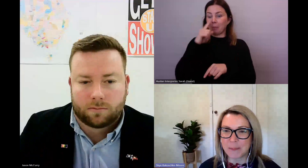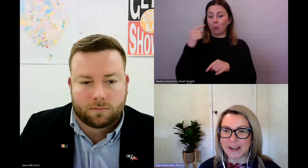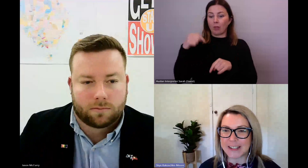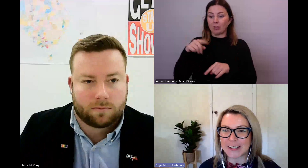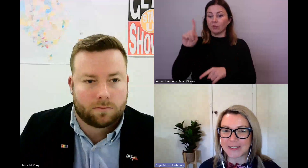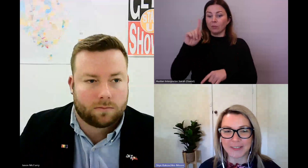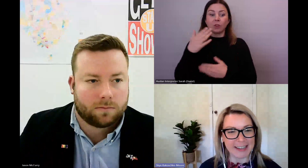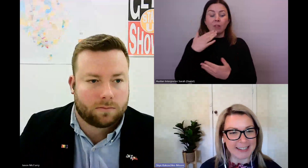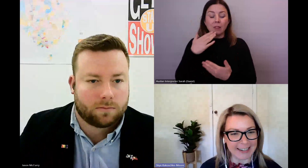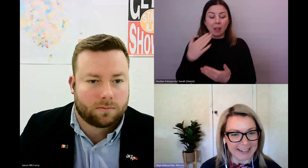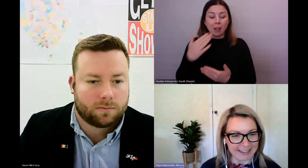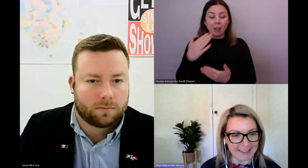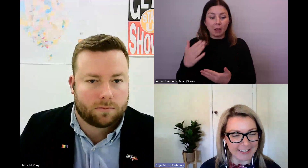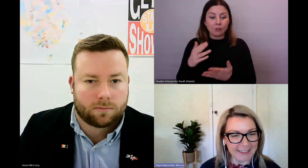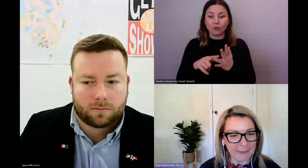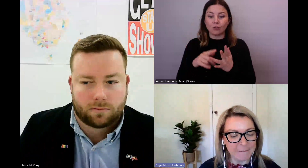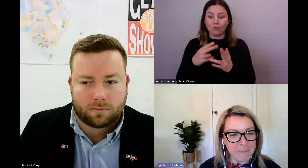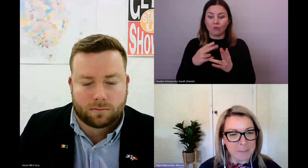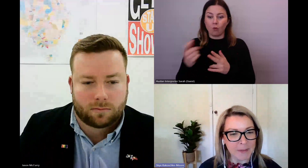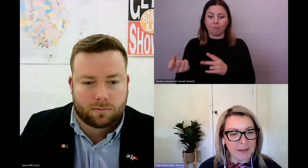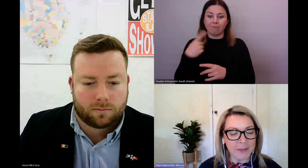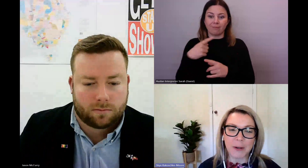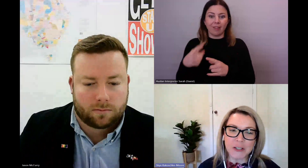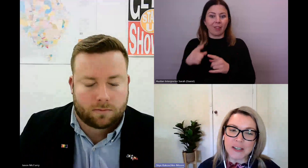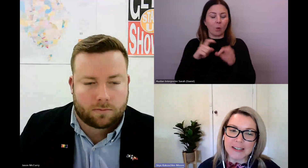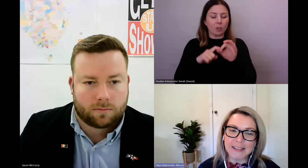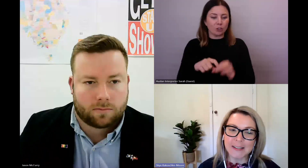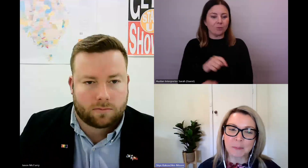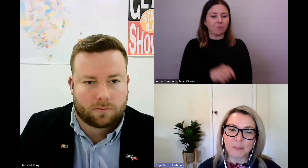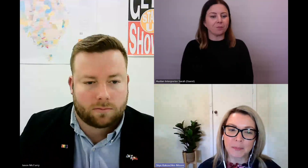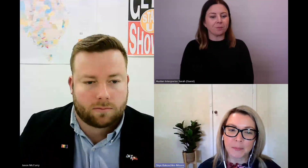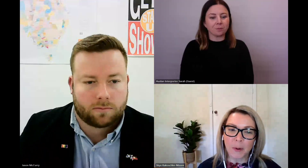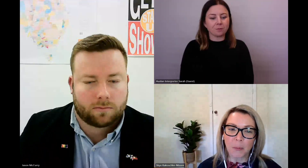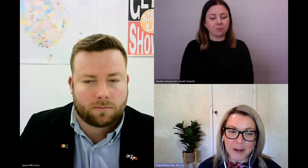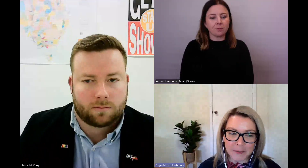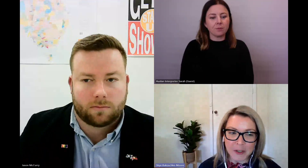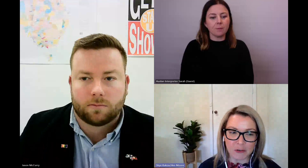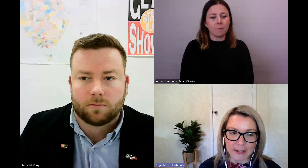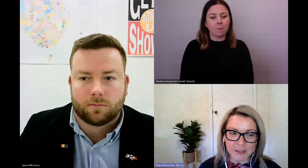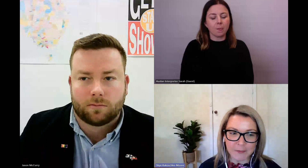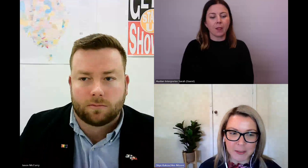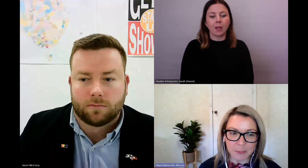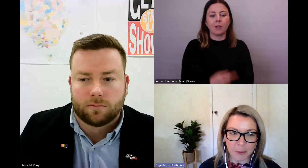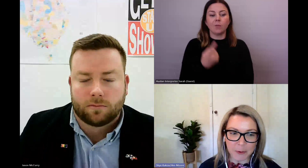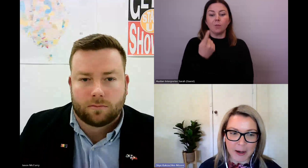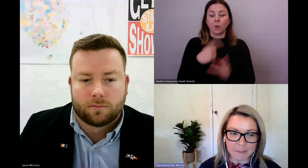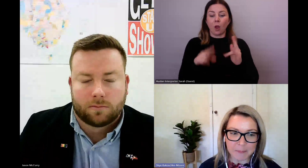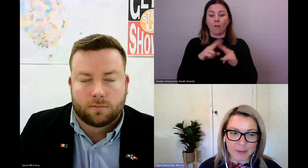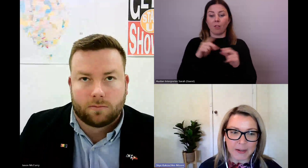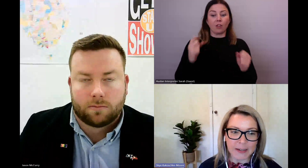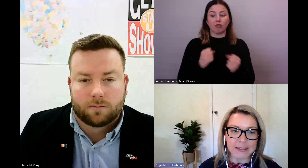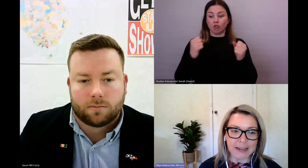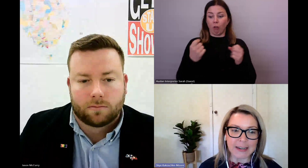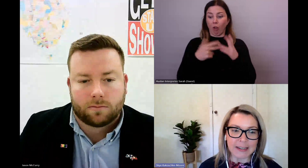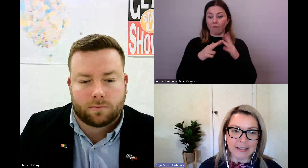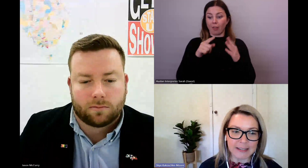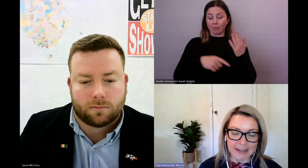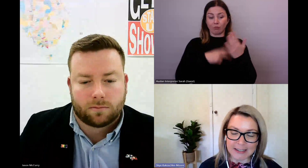so much for sending it in. The question is "one of the strengths of this program is in